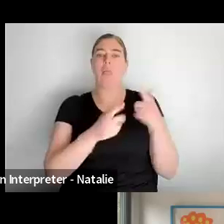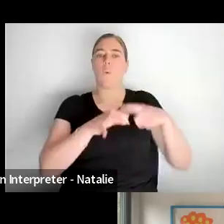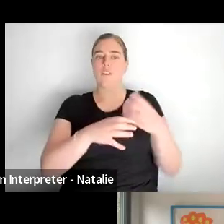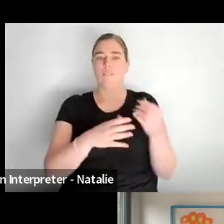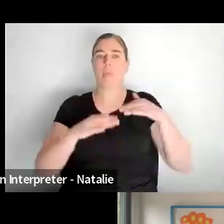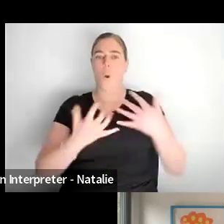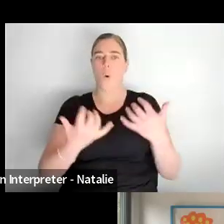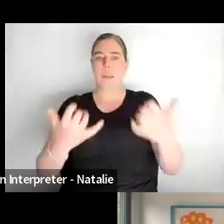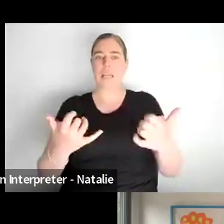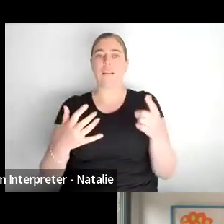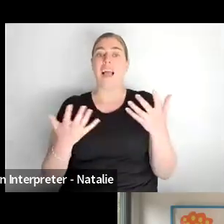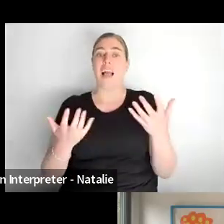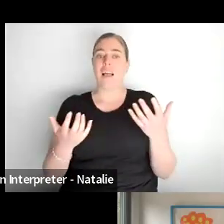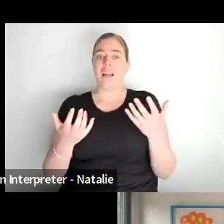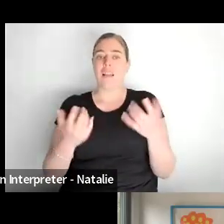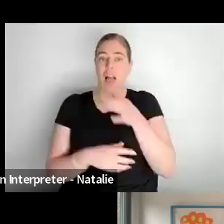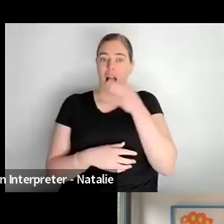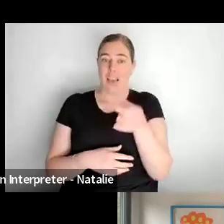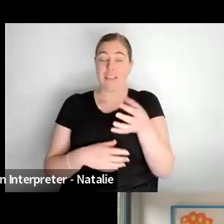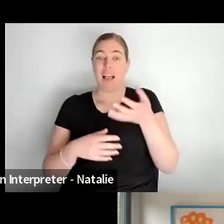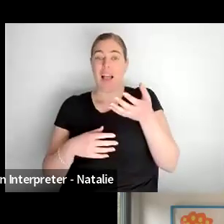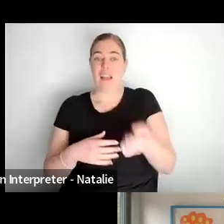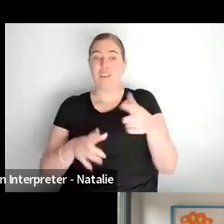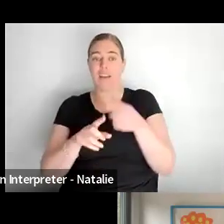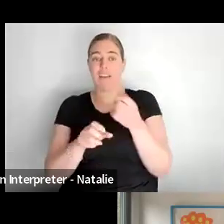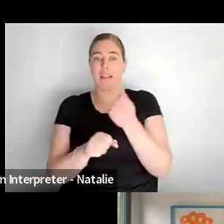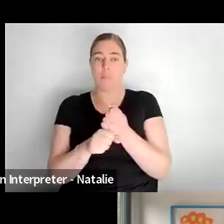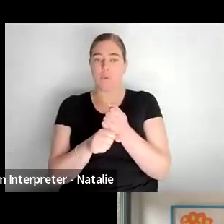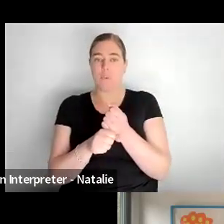are there examples, when talking about this what it's like in the meeting, if there have been